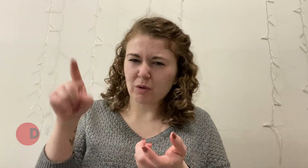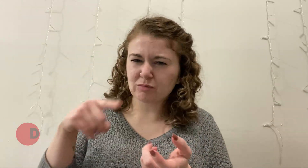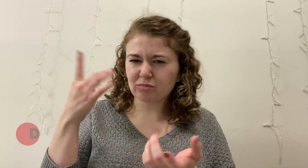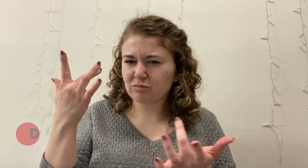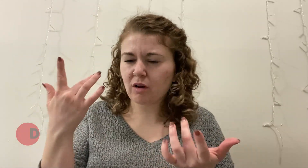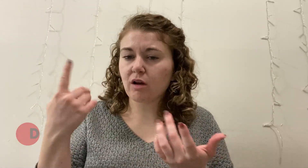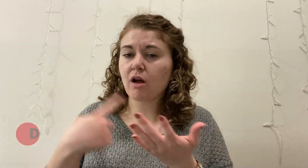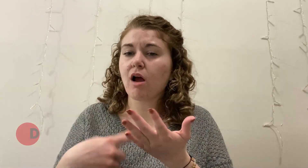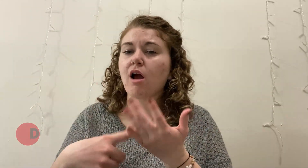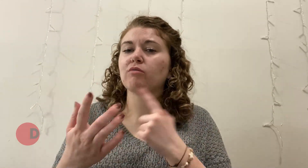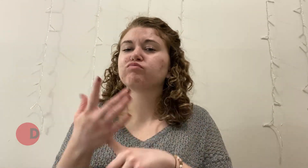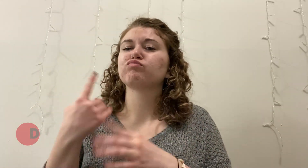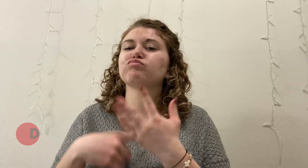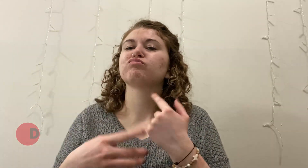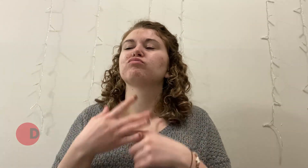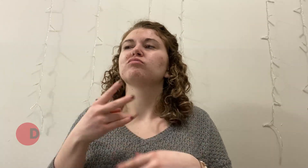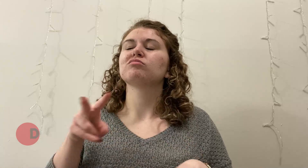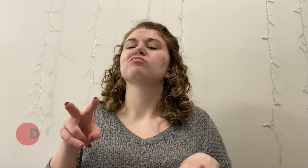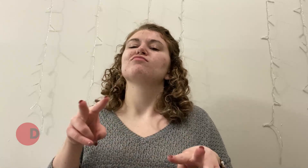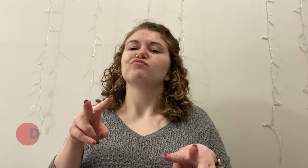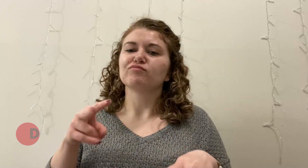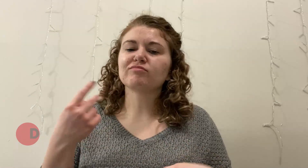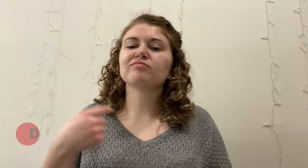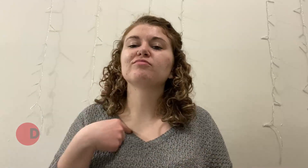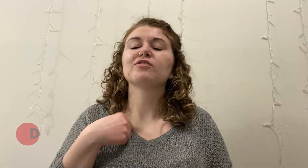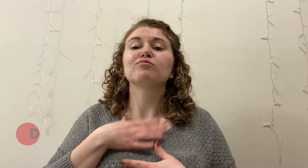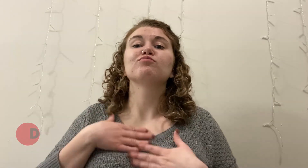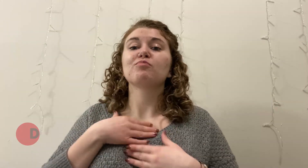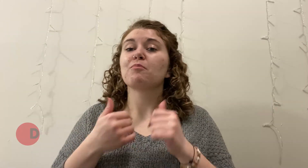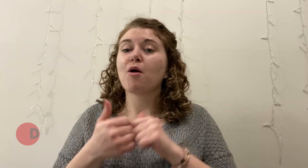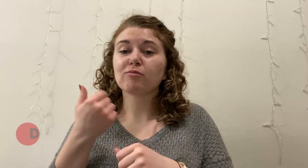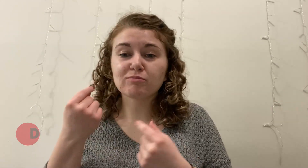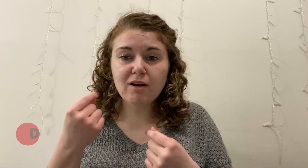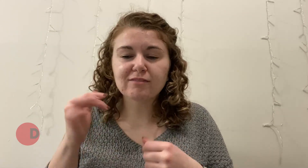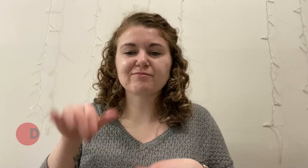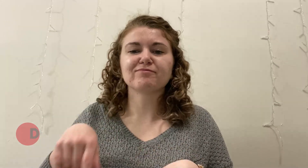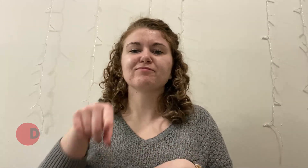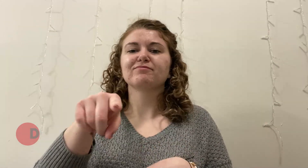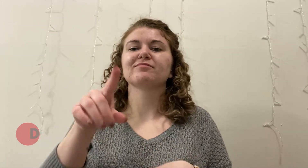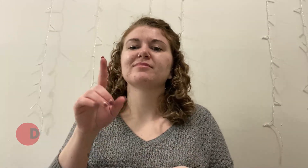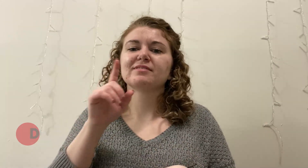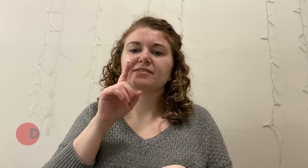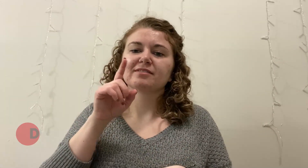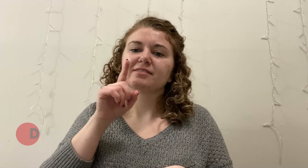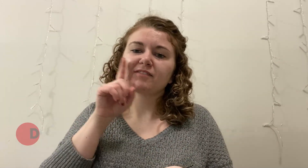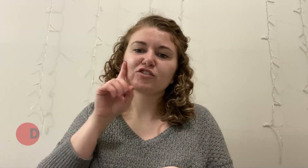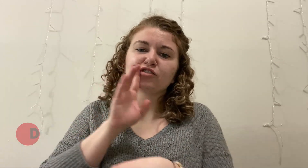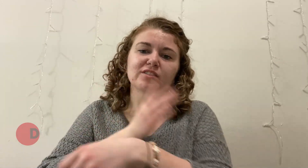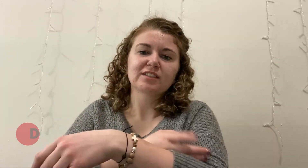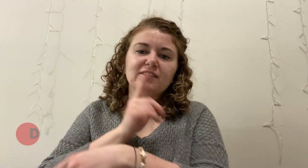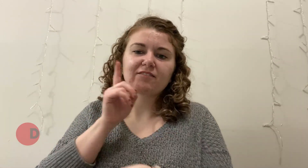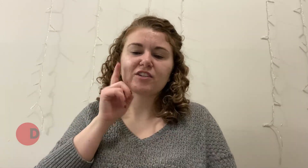thoughts and being able to question and discuss back and forth. The book that I appreciated the most is "Deaf Daughter,